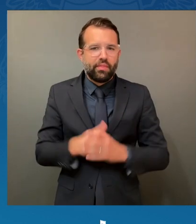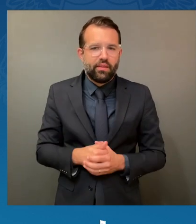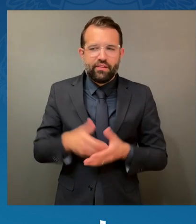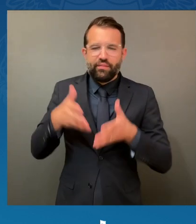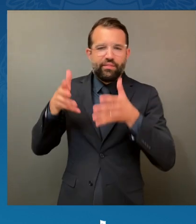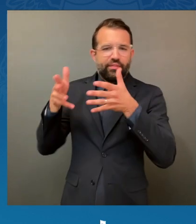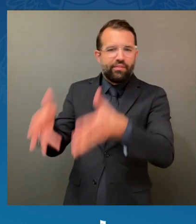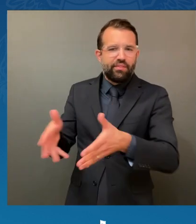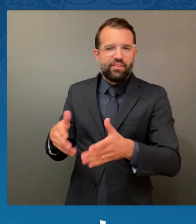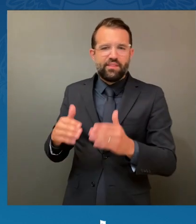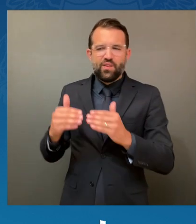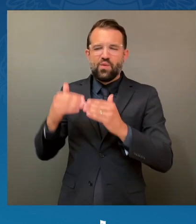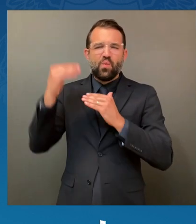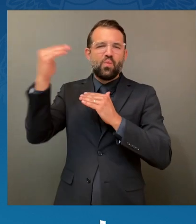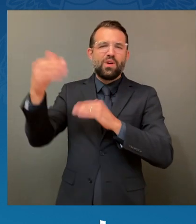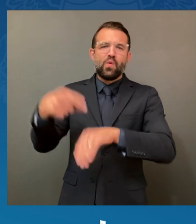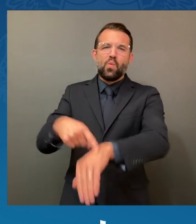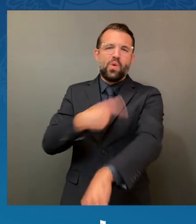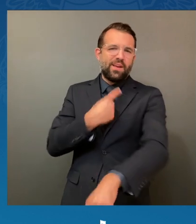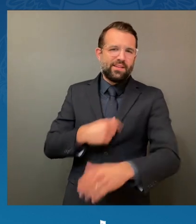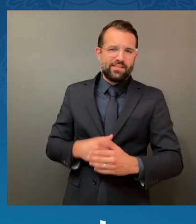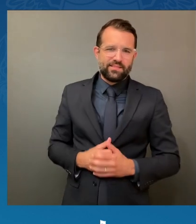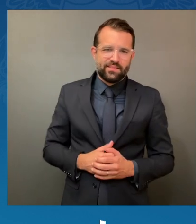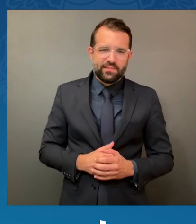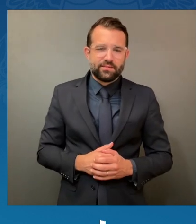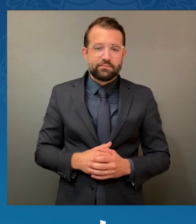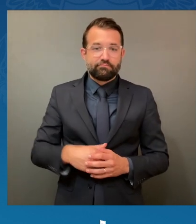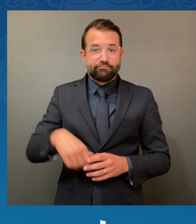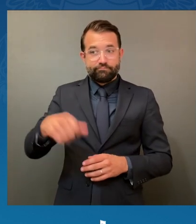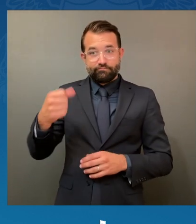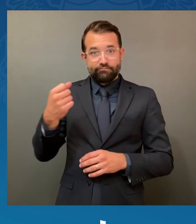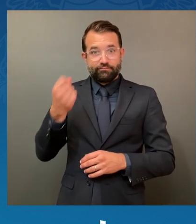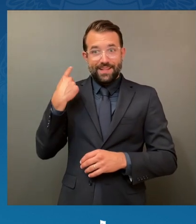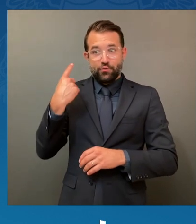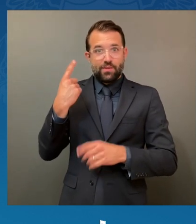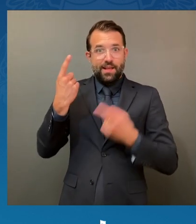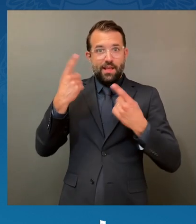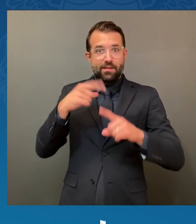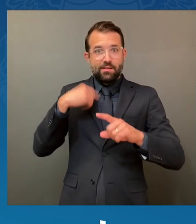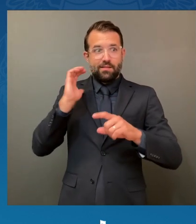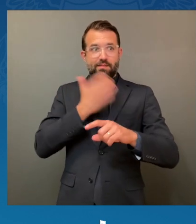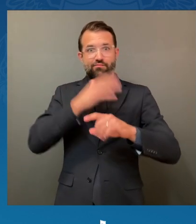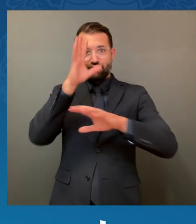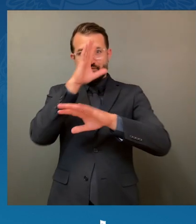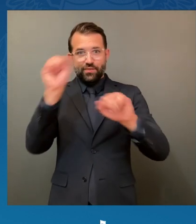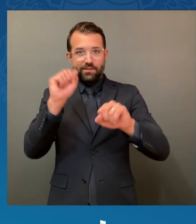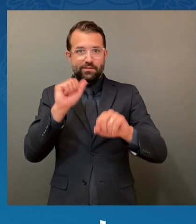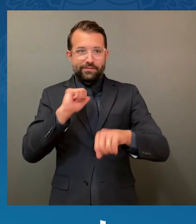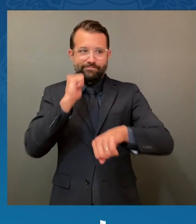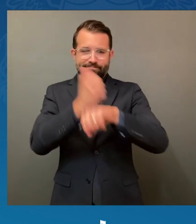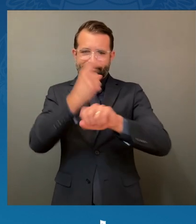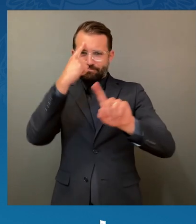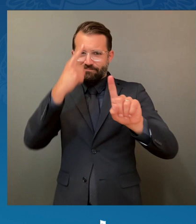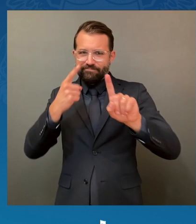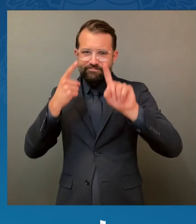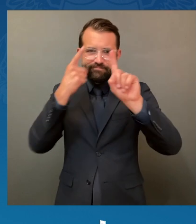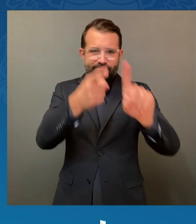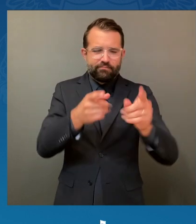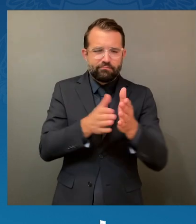So, last year, our President set an ambitious goal: Our nation will cut our greenhouse gas emissions